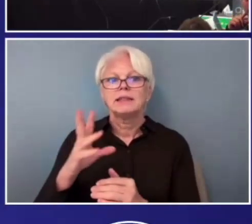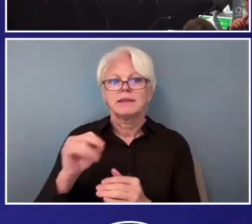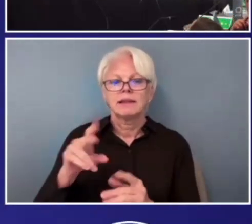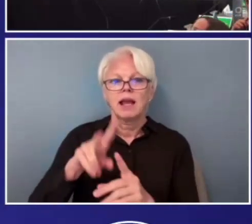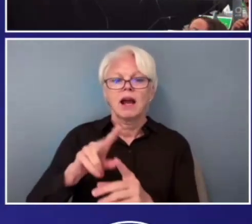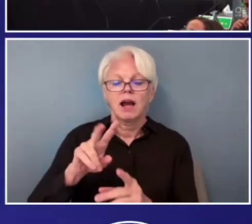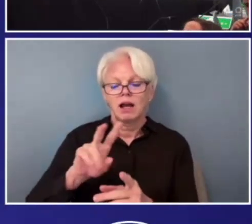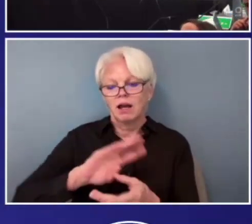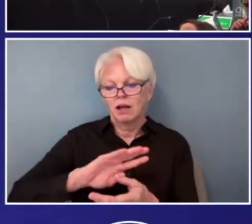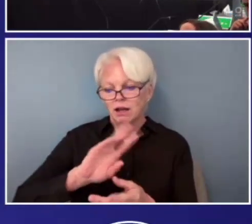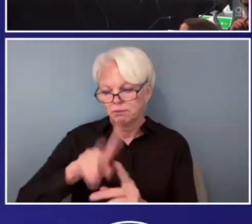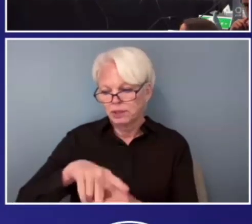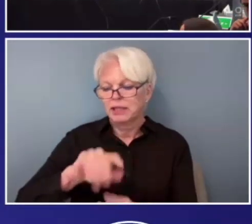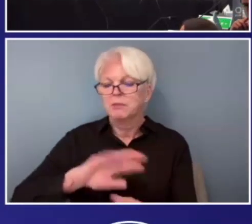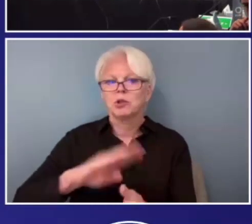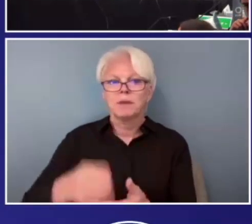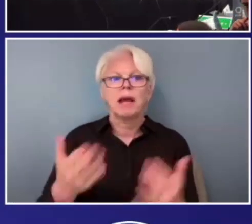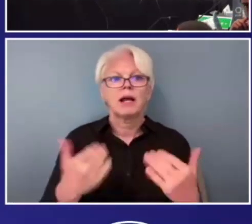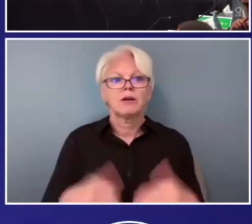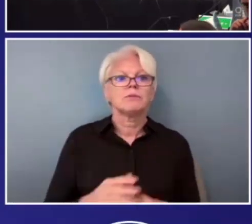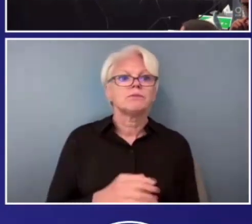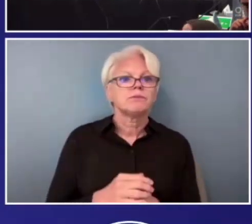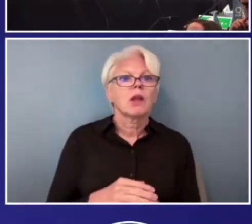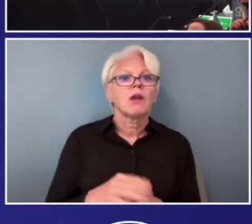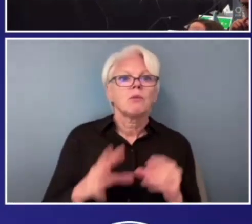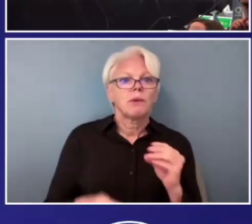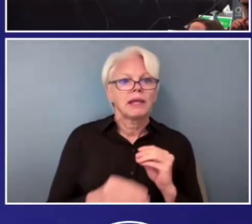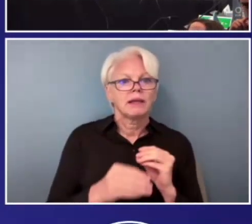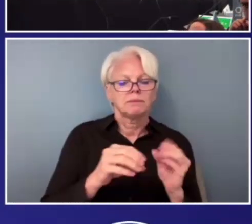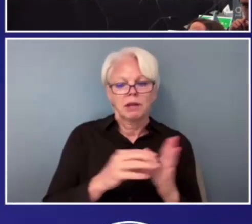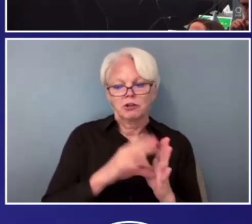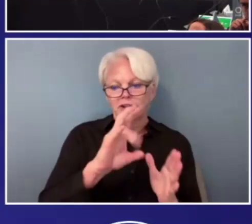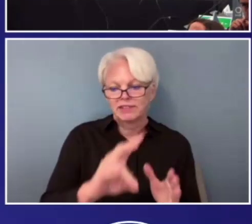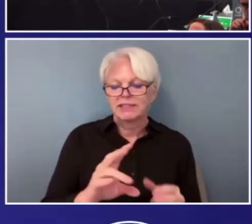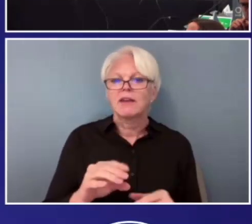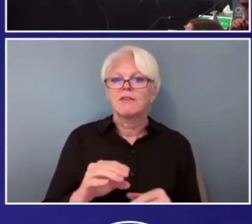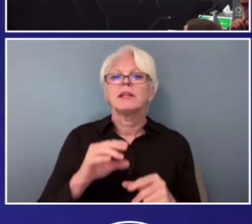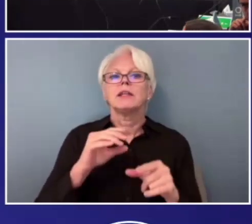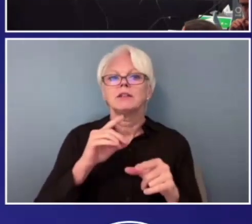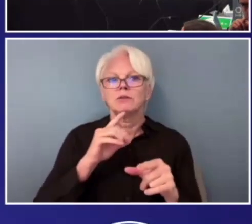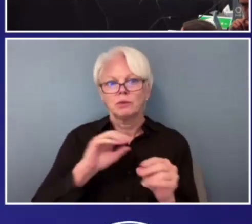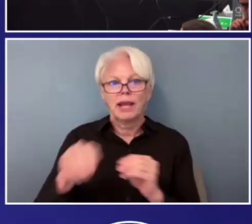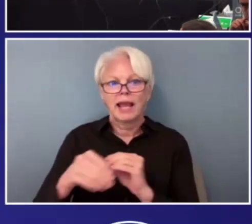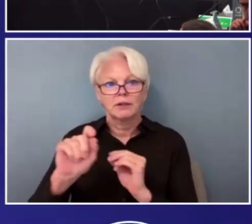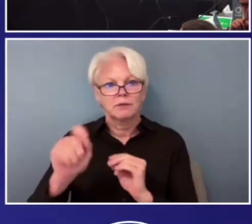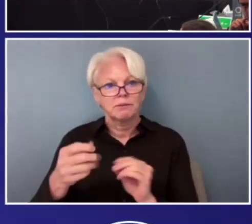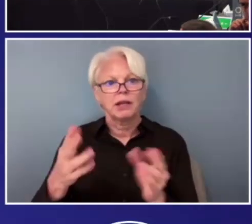and then under paragraph (d), if the borrower's monthly payment amount exceeds the applicable amount,